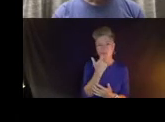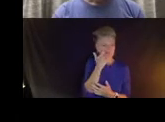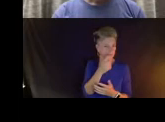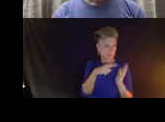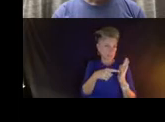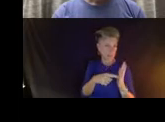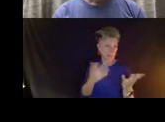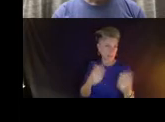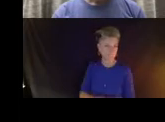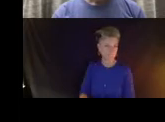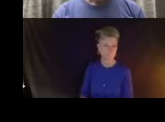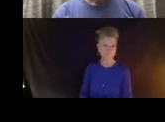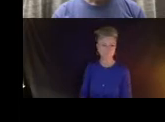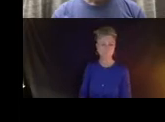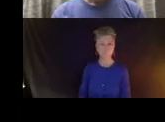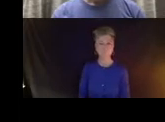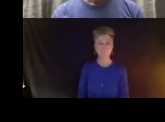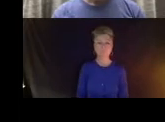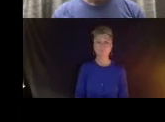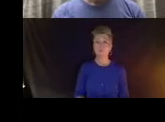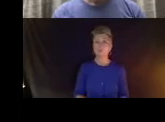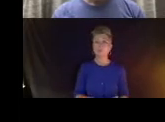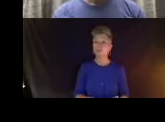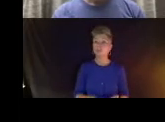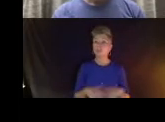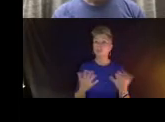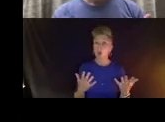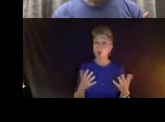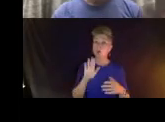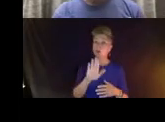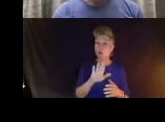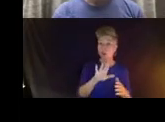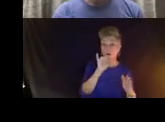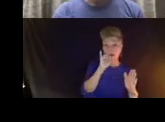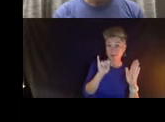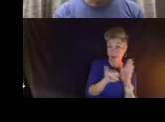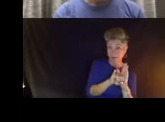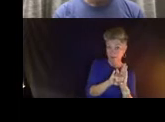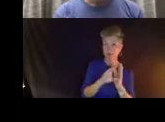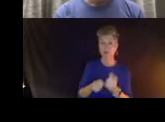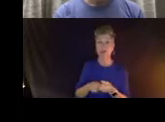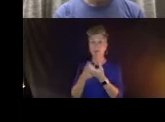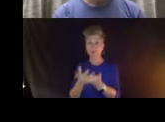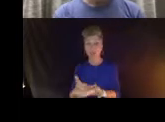So, aligning your identity with your expression, we've got options. So HRT is clearly one of 'em.